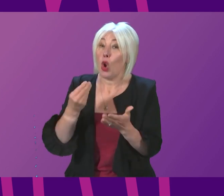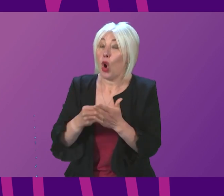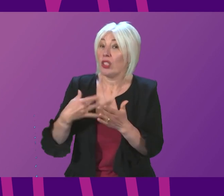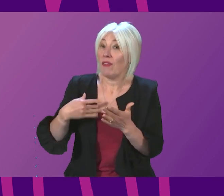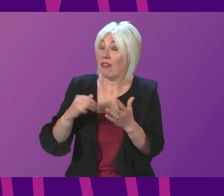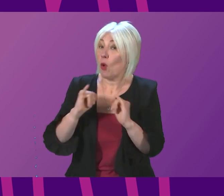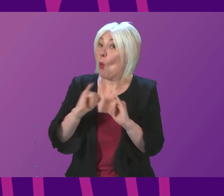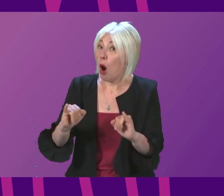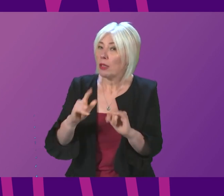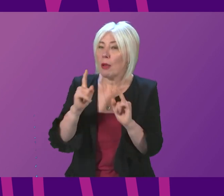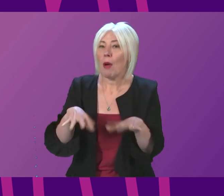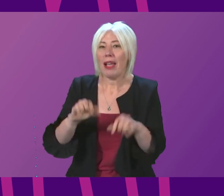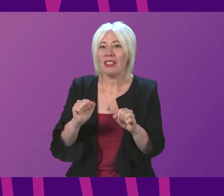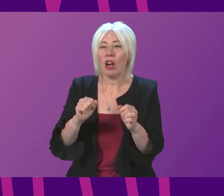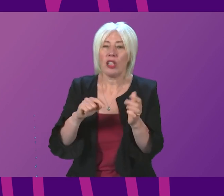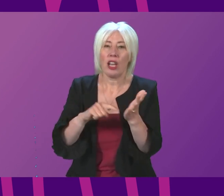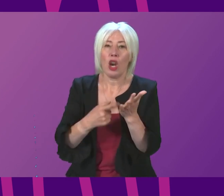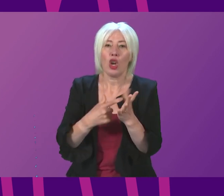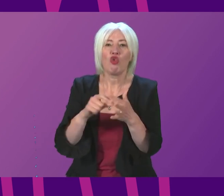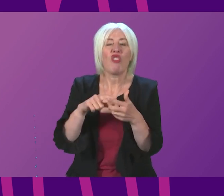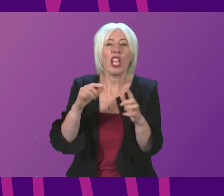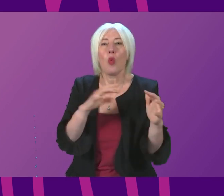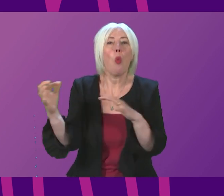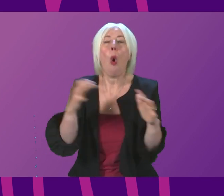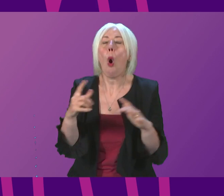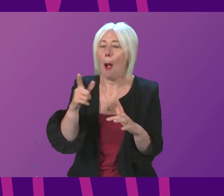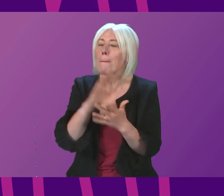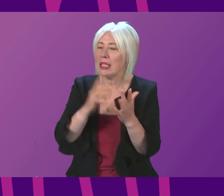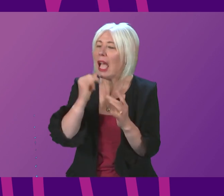war, the UK Government risks exacerbating that crisis significantly.